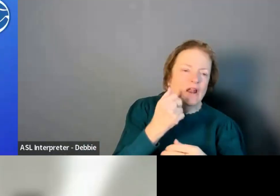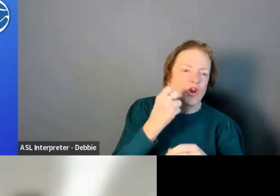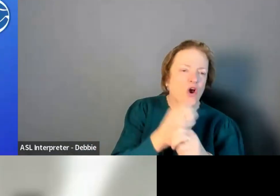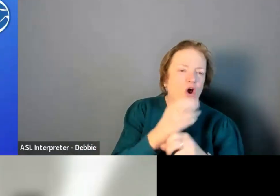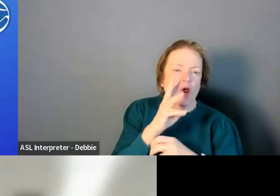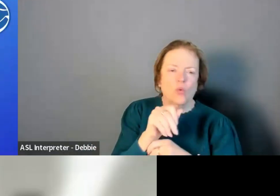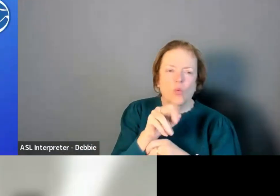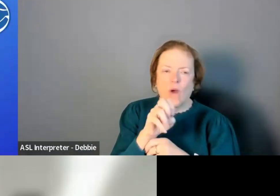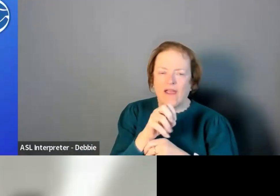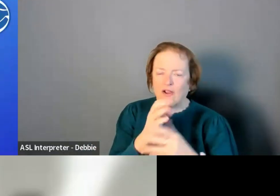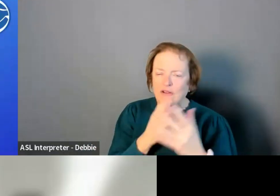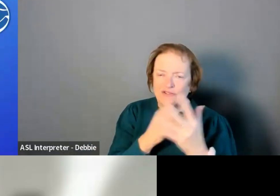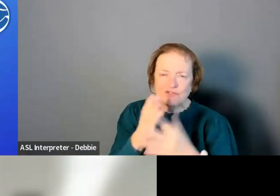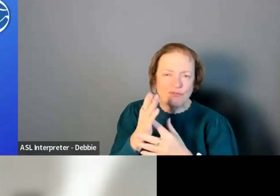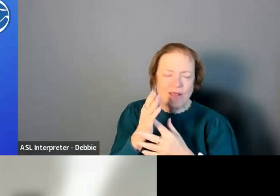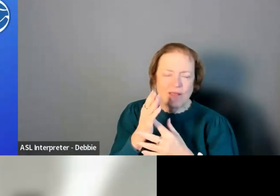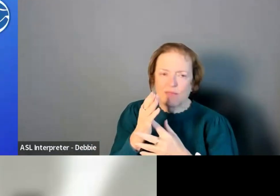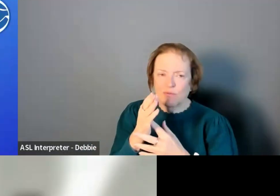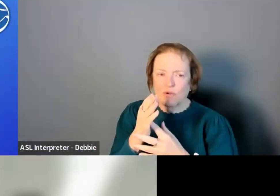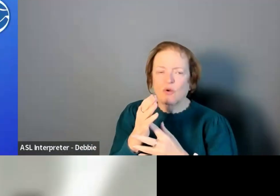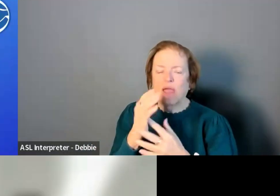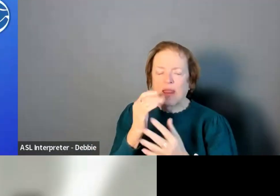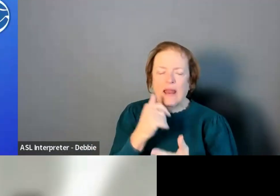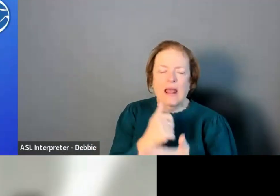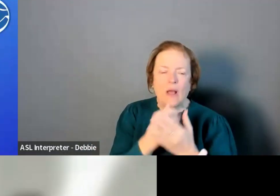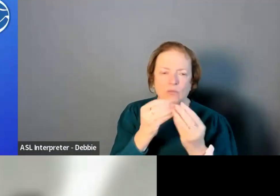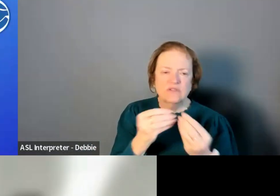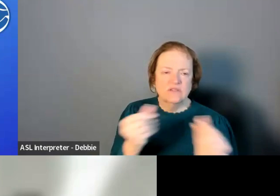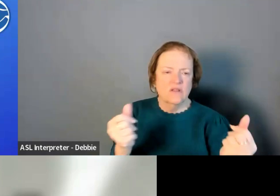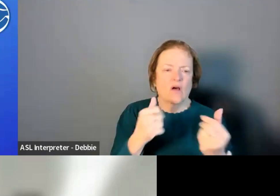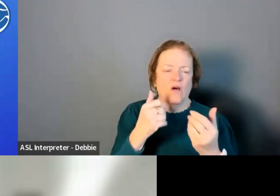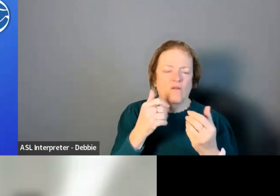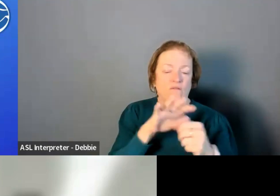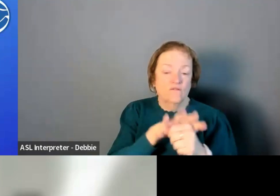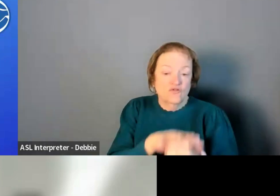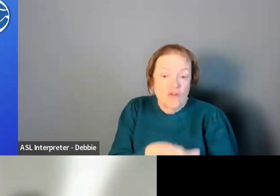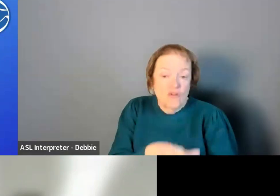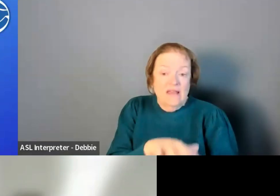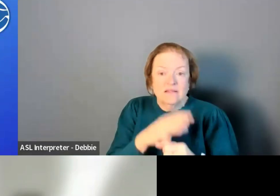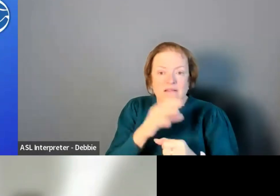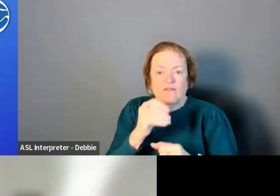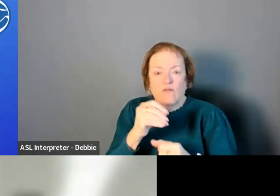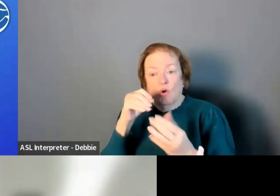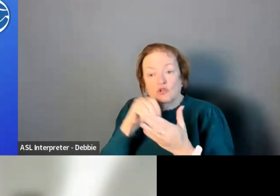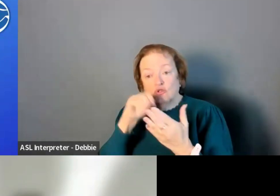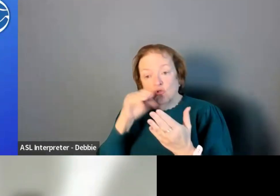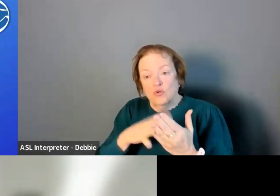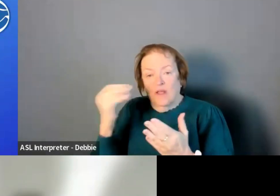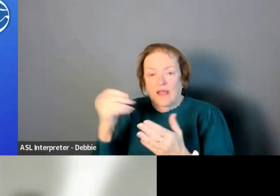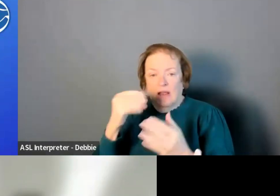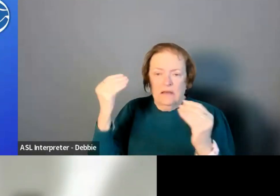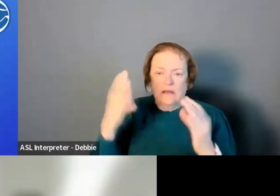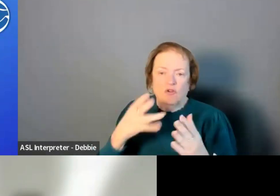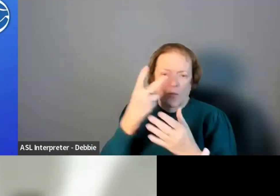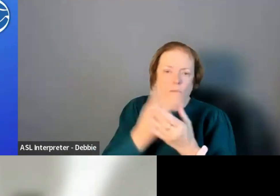And, it can help alleviate some of that stress for both the student and the teachers. Yeah, yes.